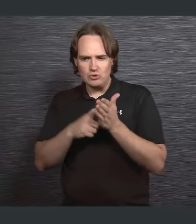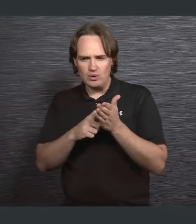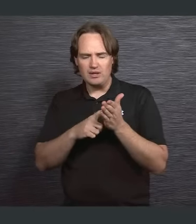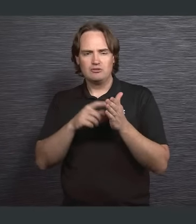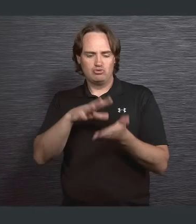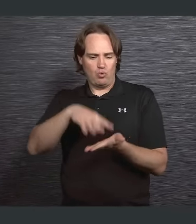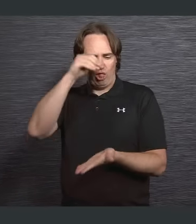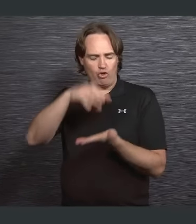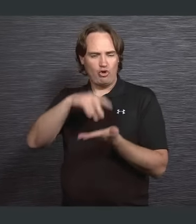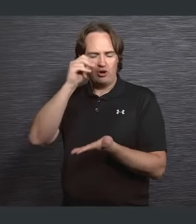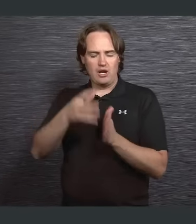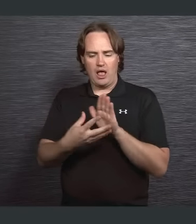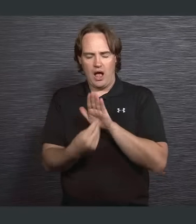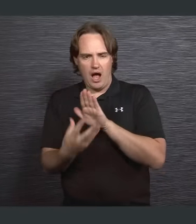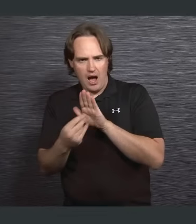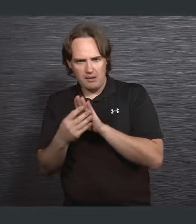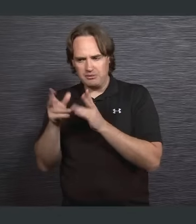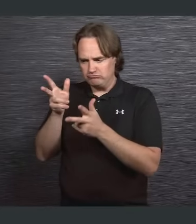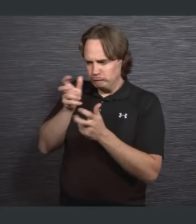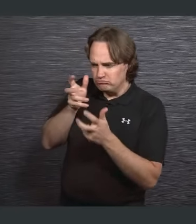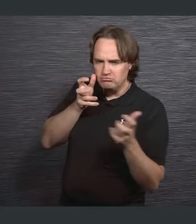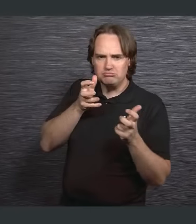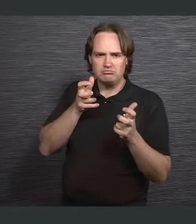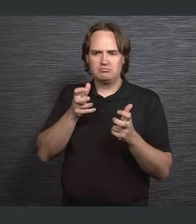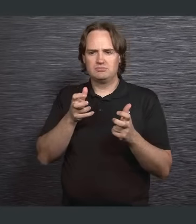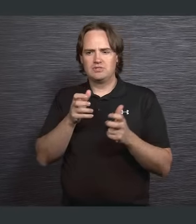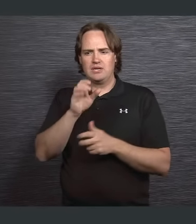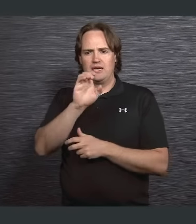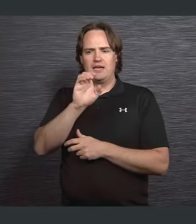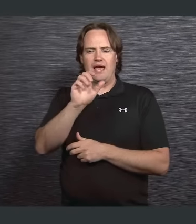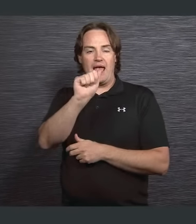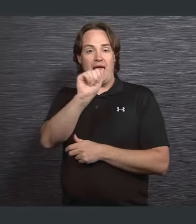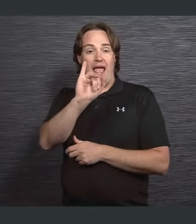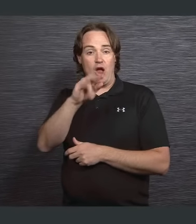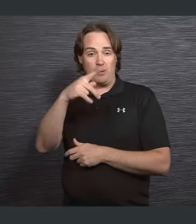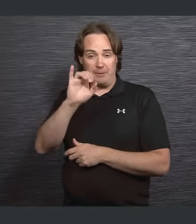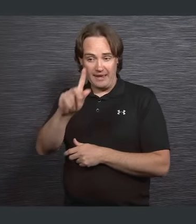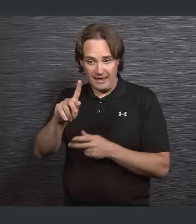Airpeak transports creators to places that are difficult to reach